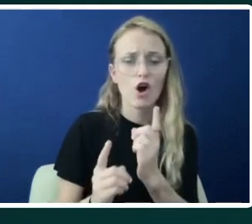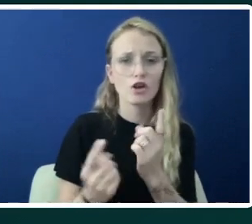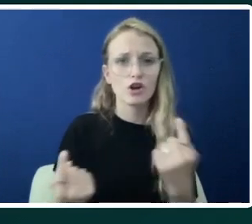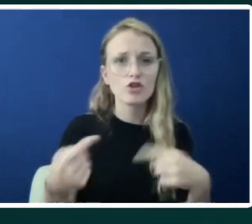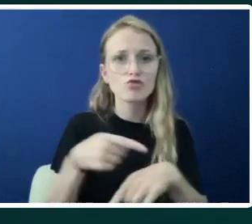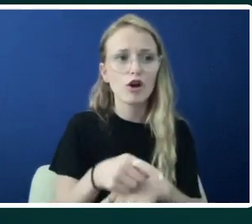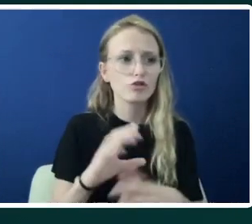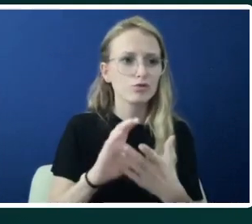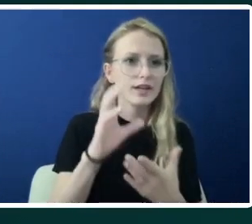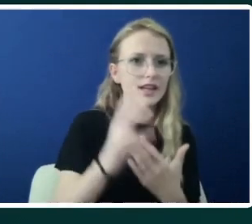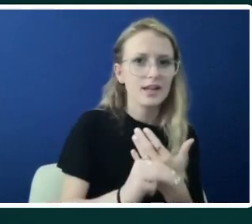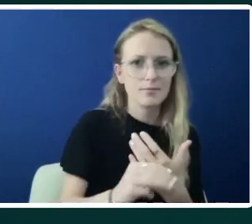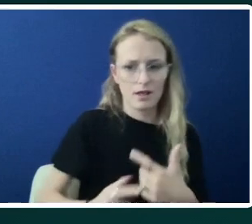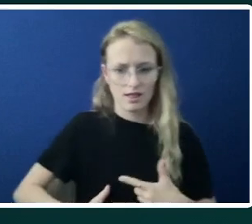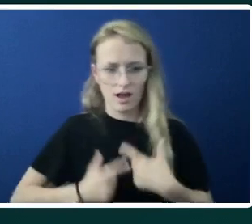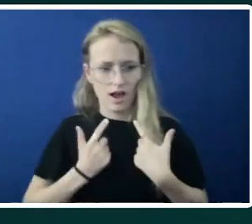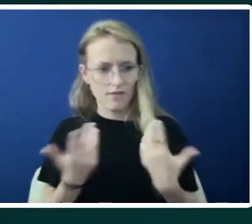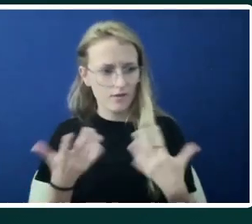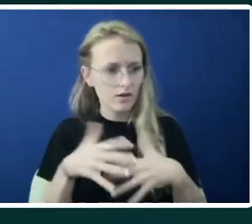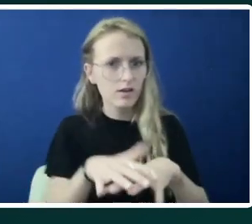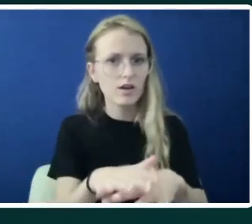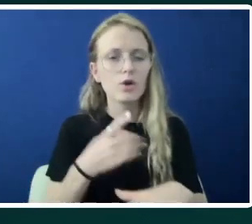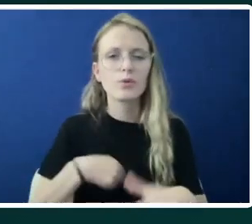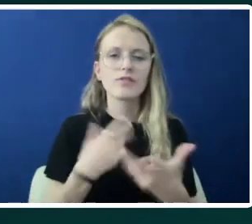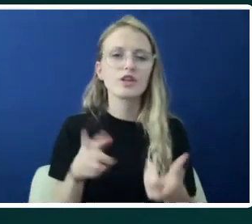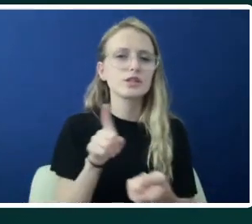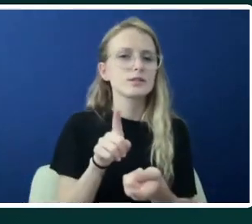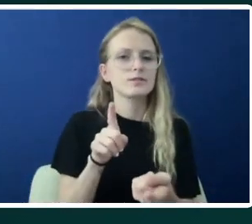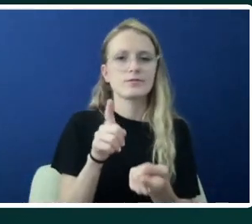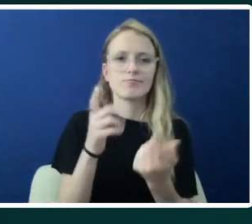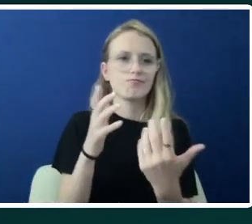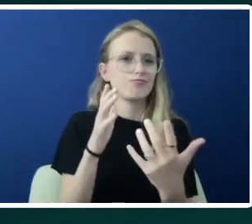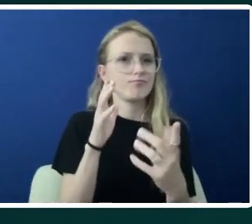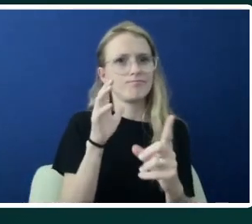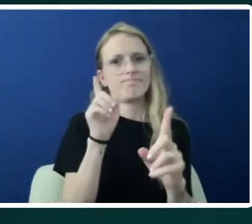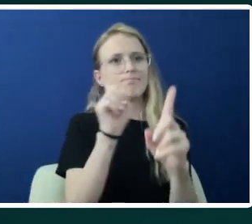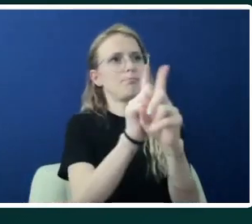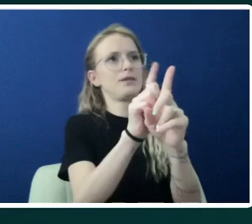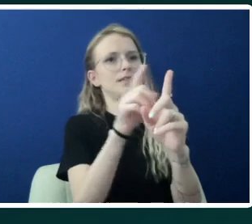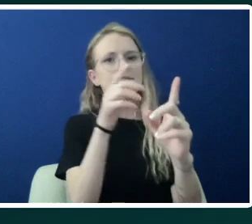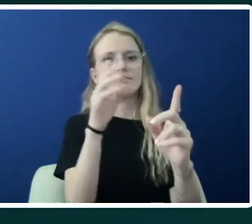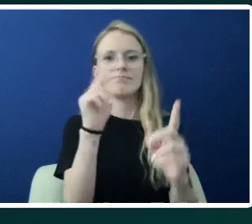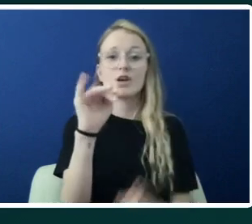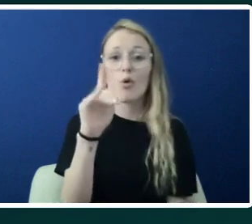And again, when we met Nicole's vision, it was just a question of how far could we move